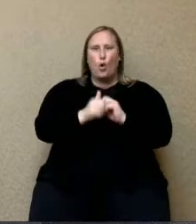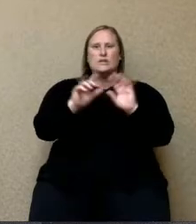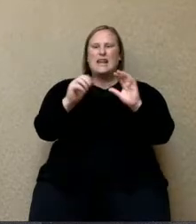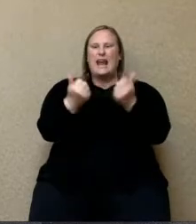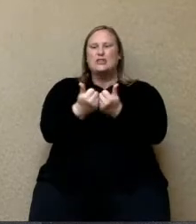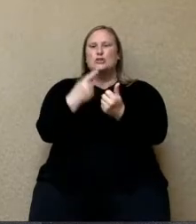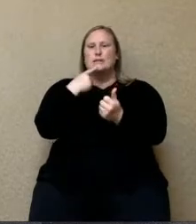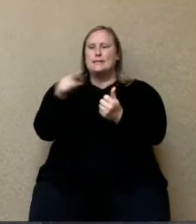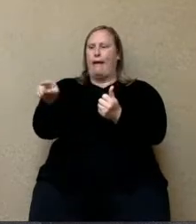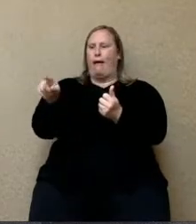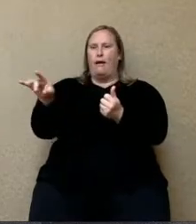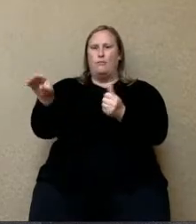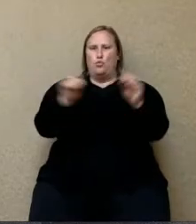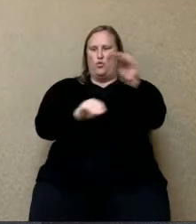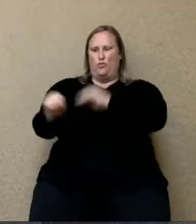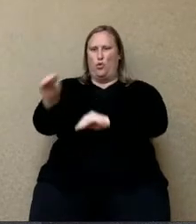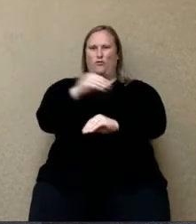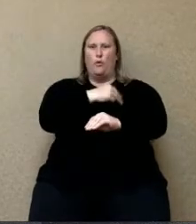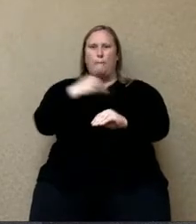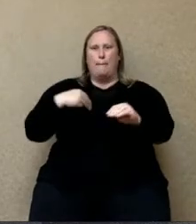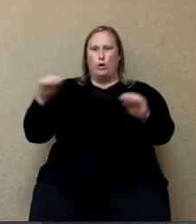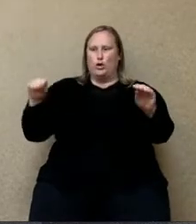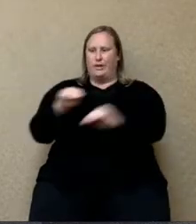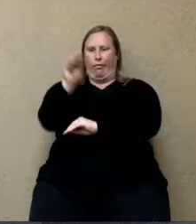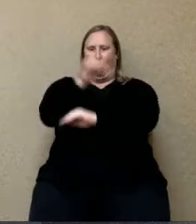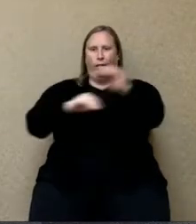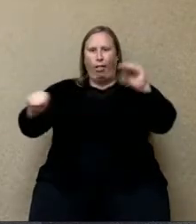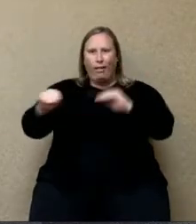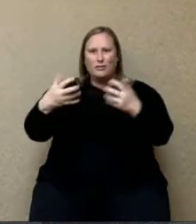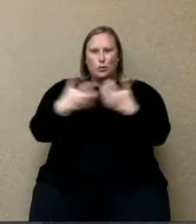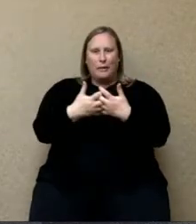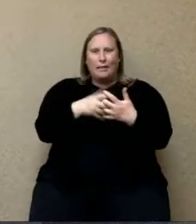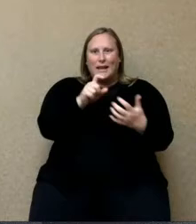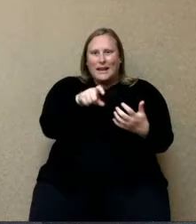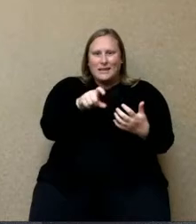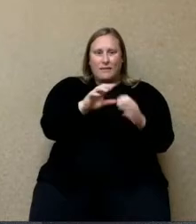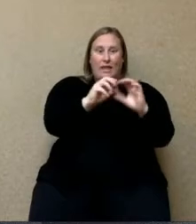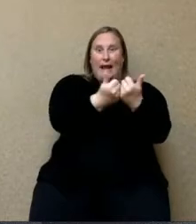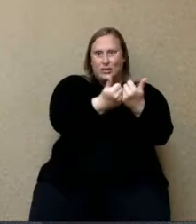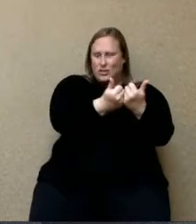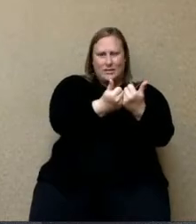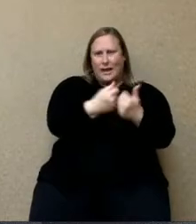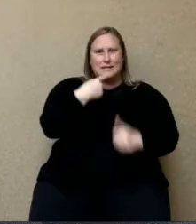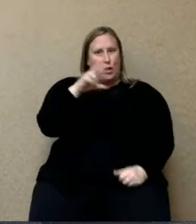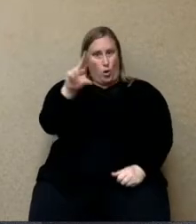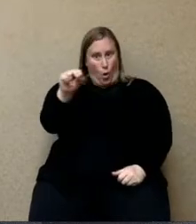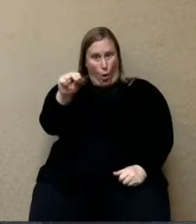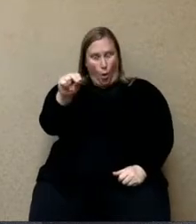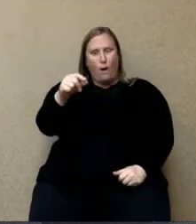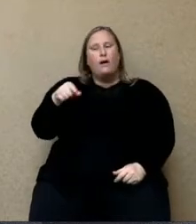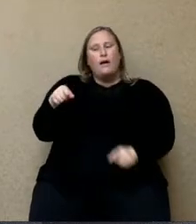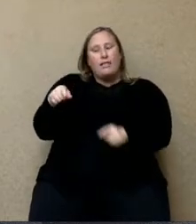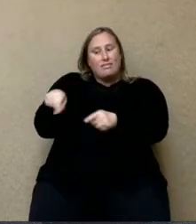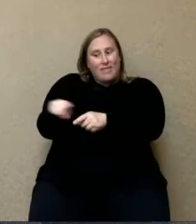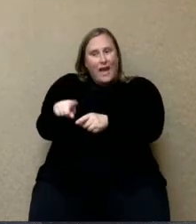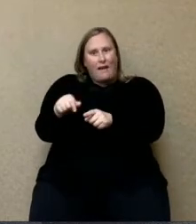They just move the members around to meet the needs of the agency. So, I said, no, this has to be choice.